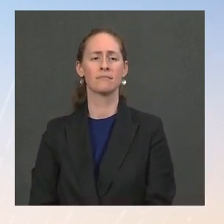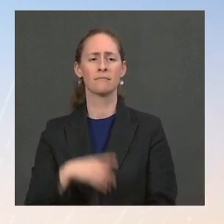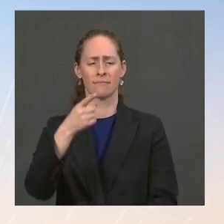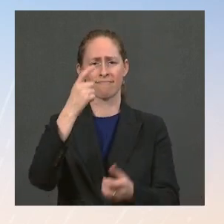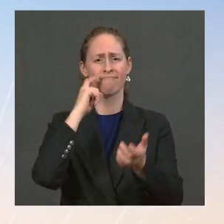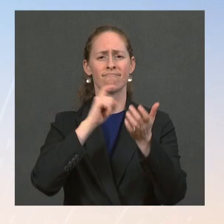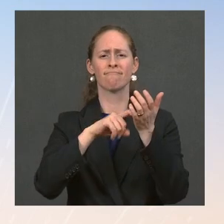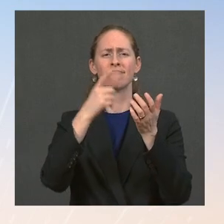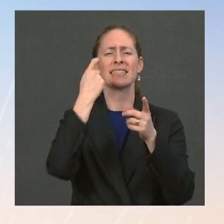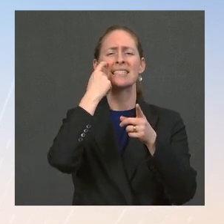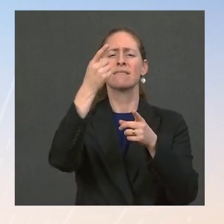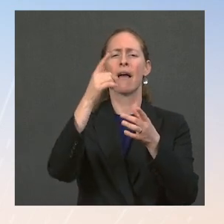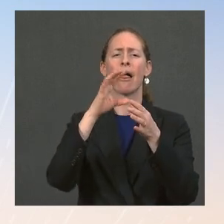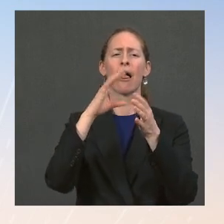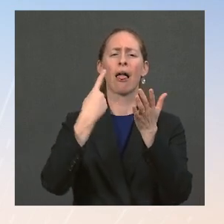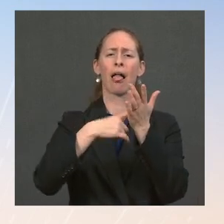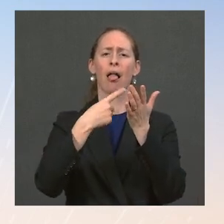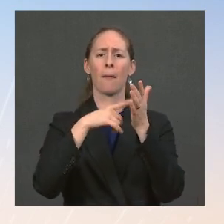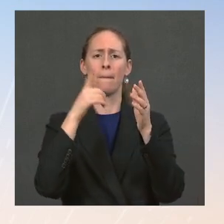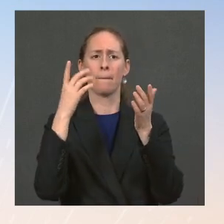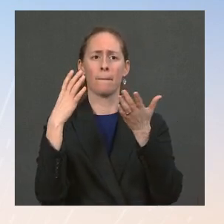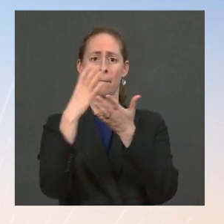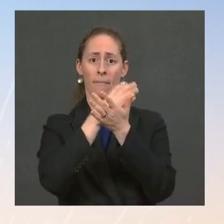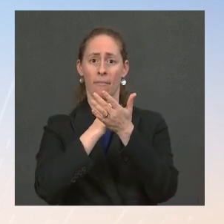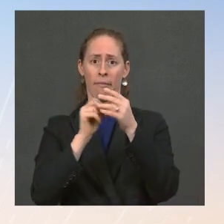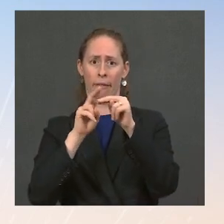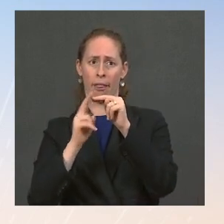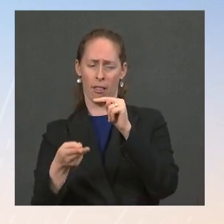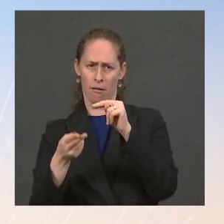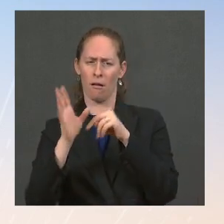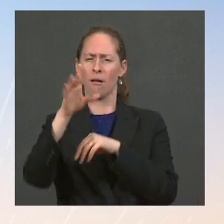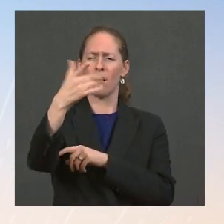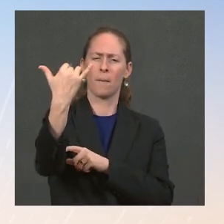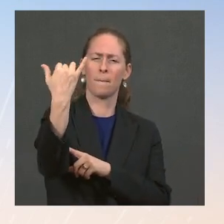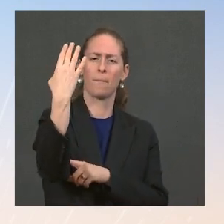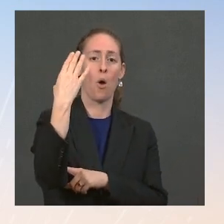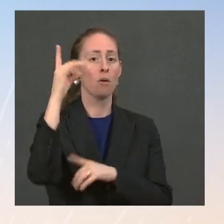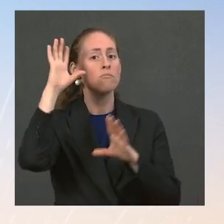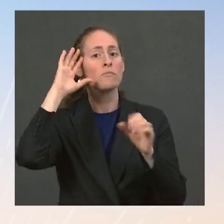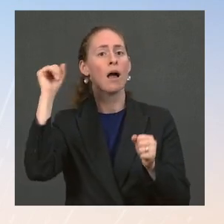that the President talked about this morning is on a range of fronts, which is also important.